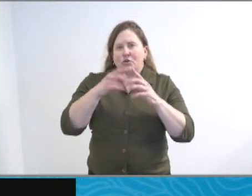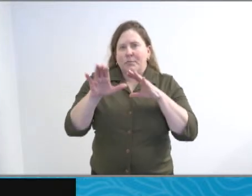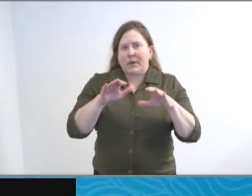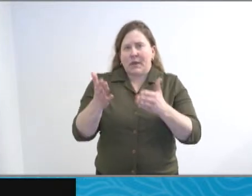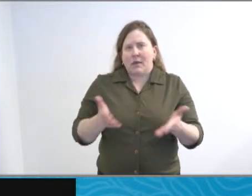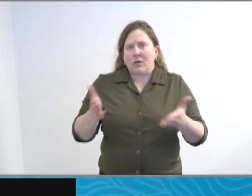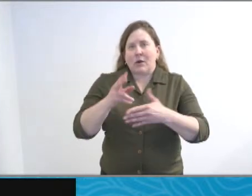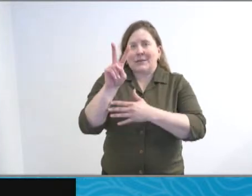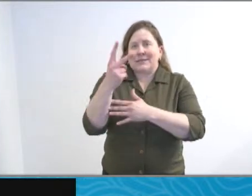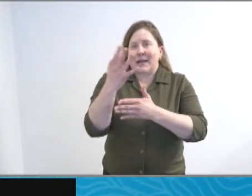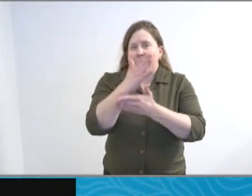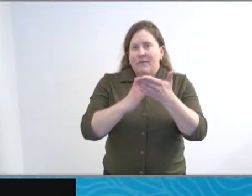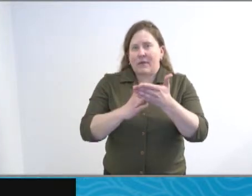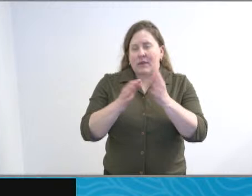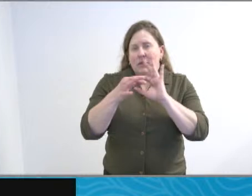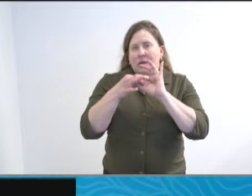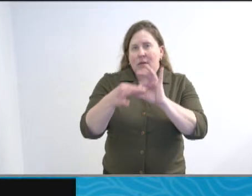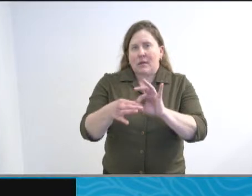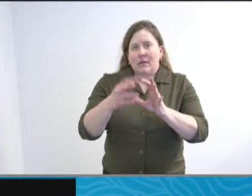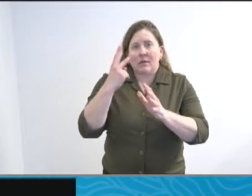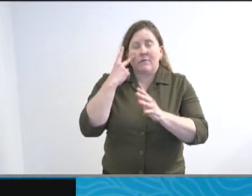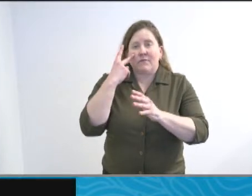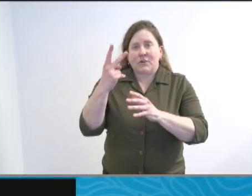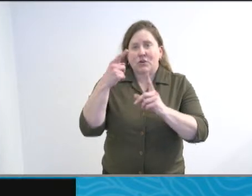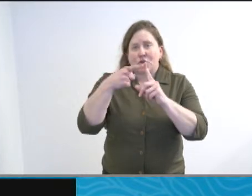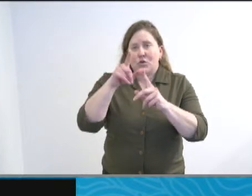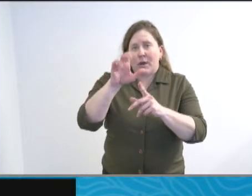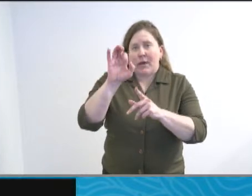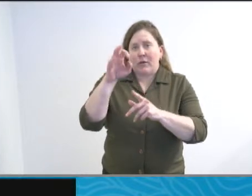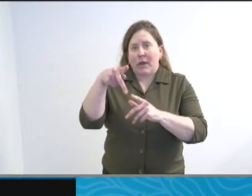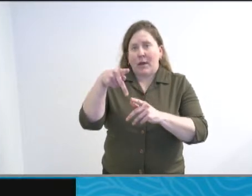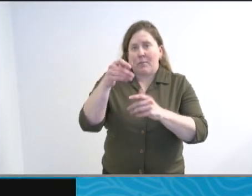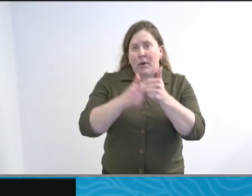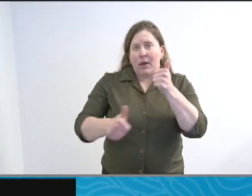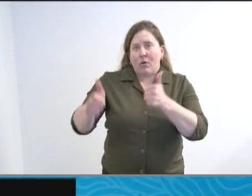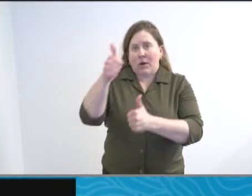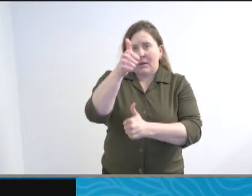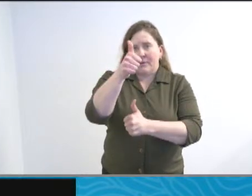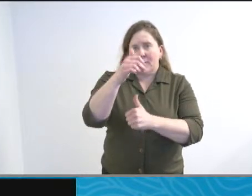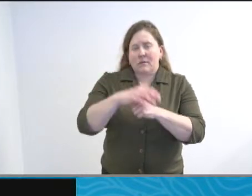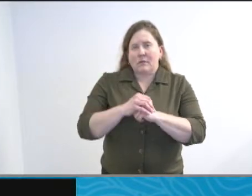for connecting vision to LCAP priorities. So Carmen, if you could skip ahead.